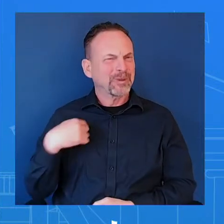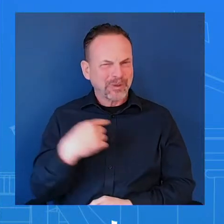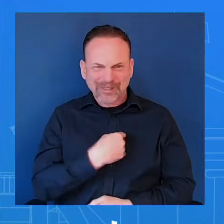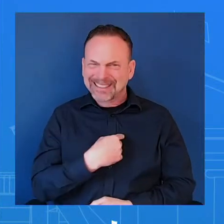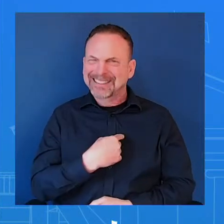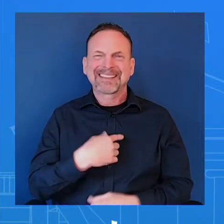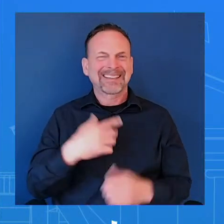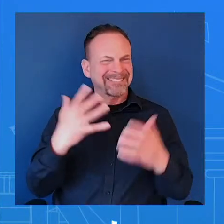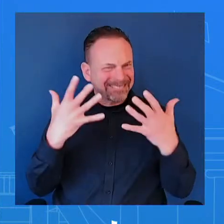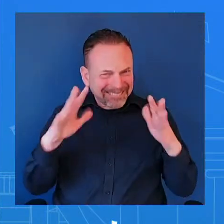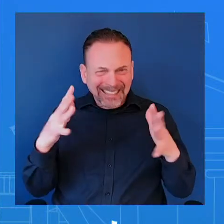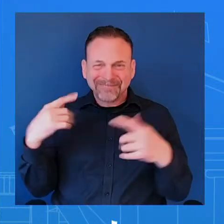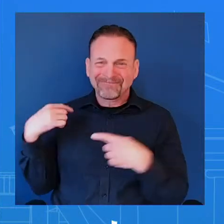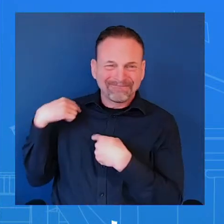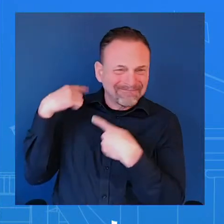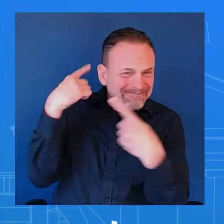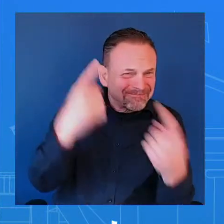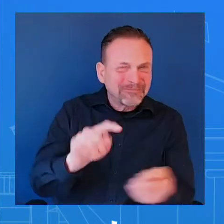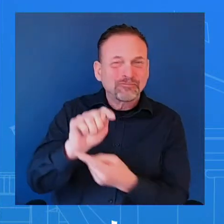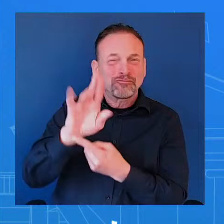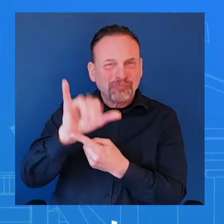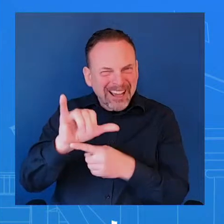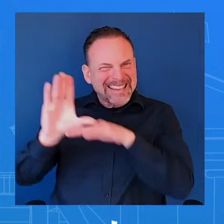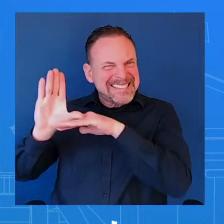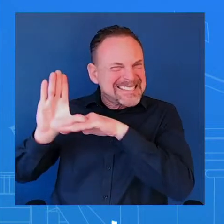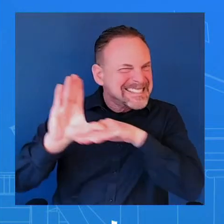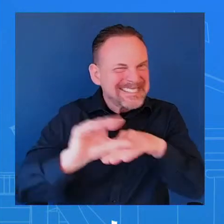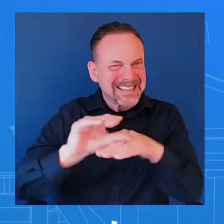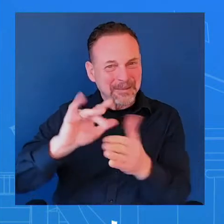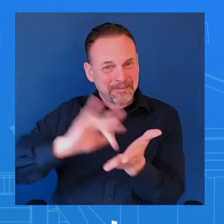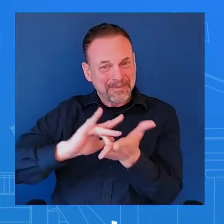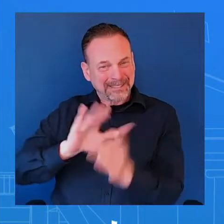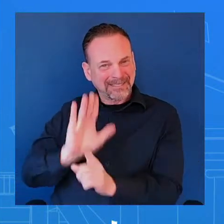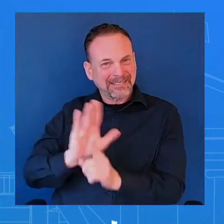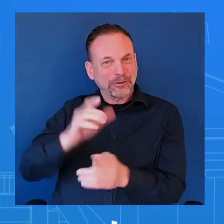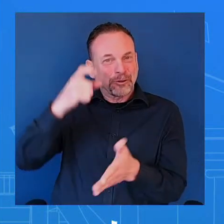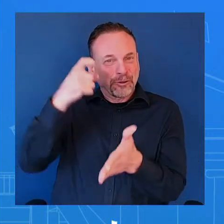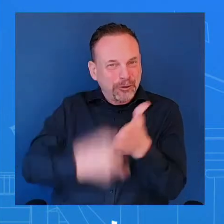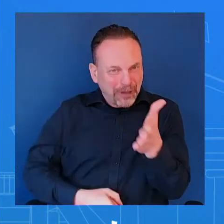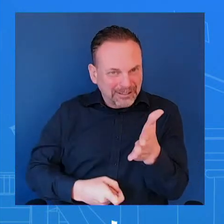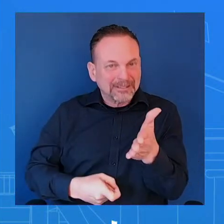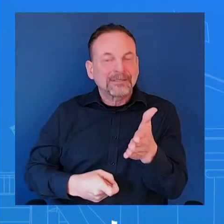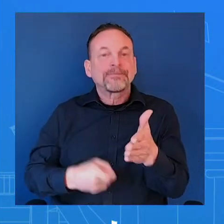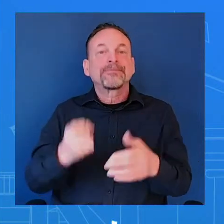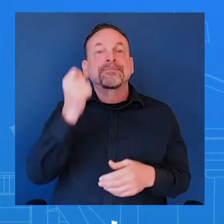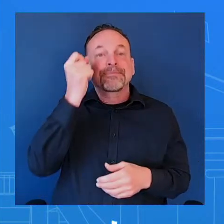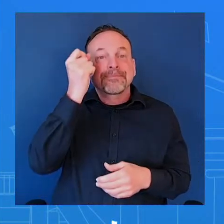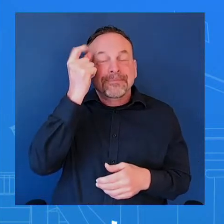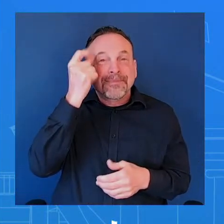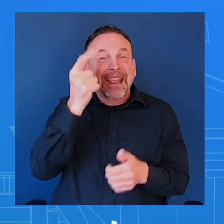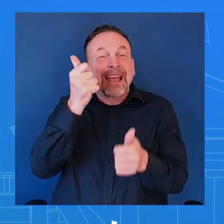which every single congressional Republican opposed. Thanks to the law, Medicare can now negotiate